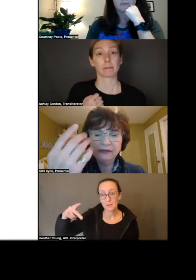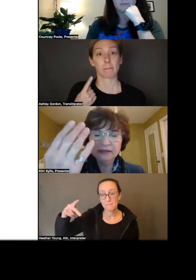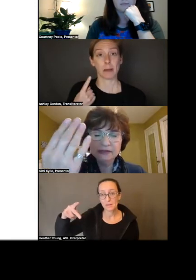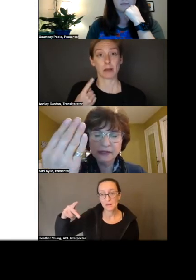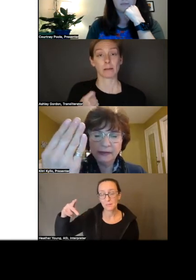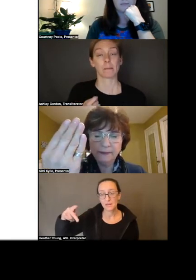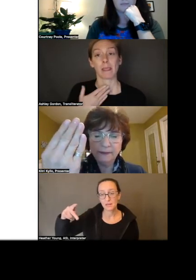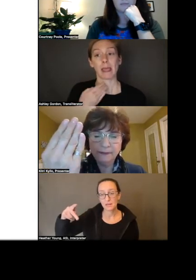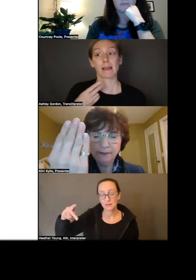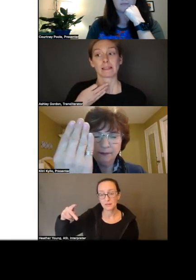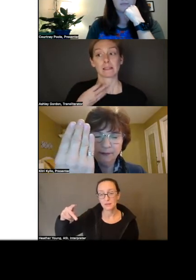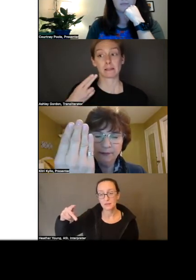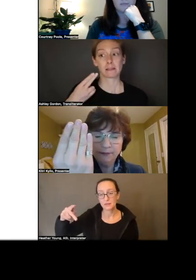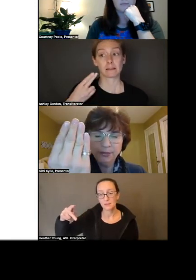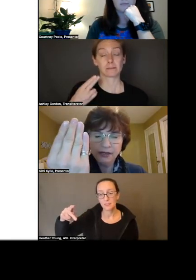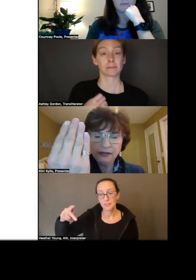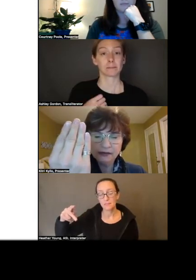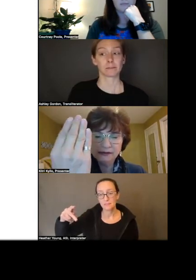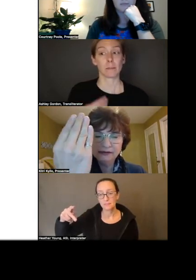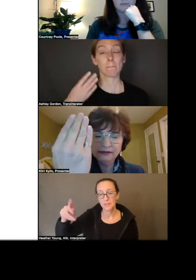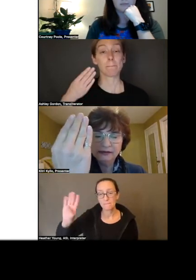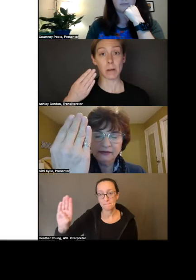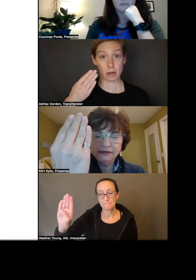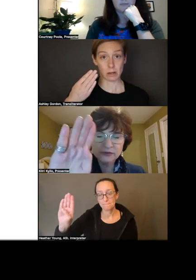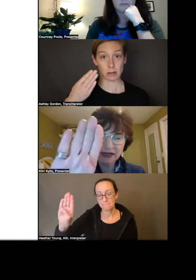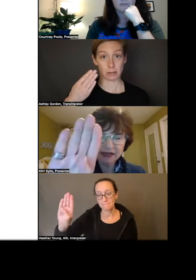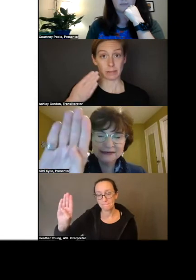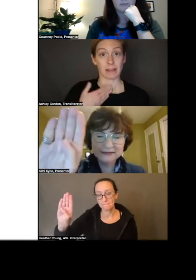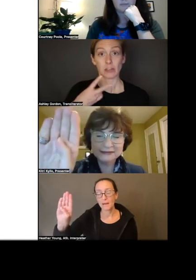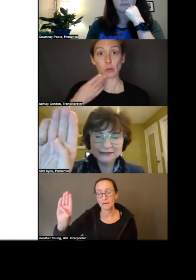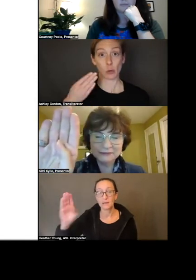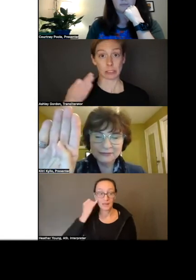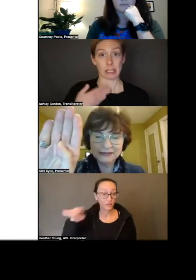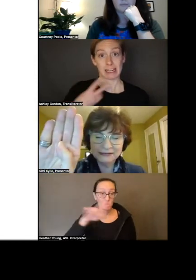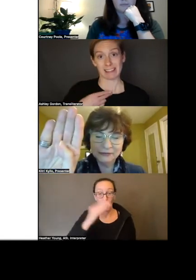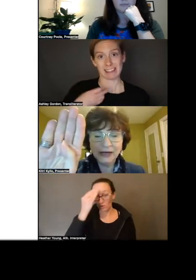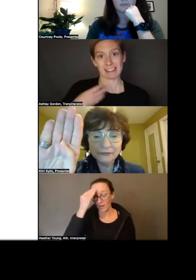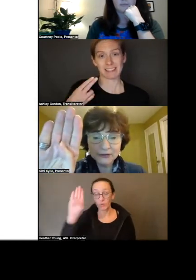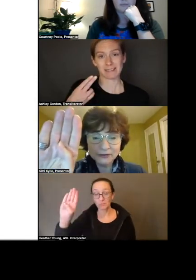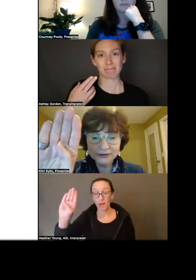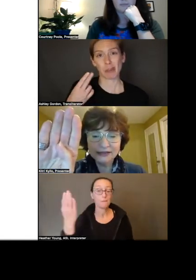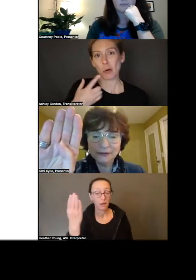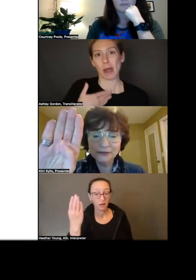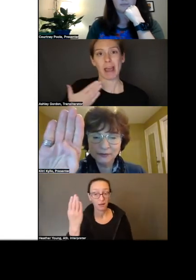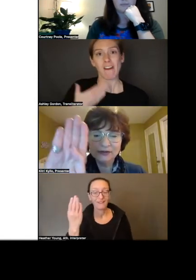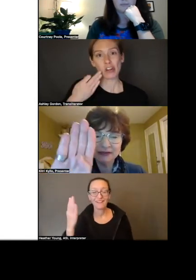And this is buh. If you know signing this is the way I first learned it. It helped me remember that this